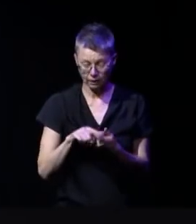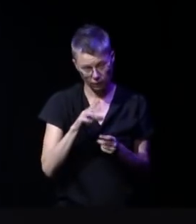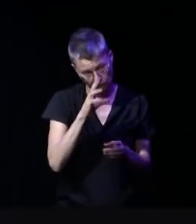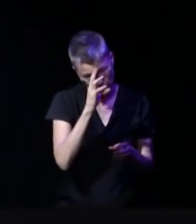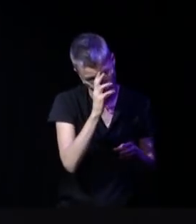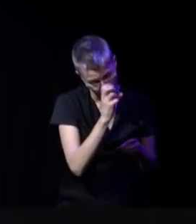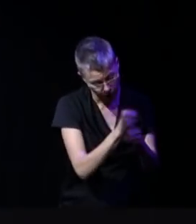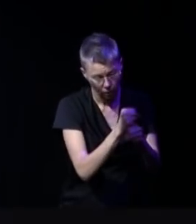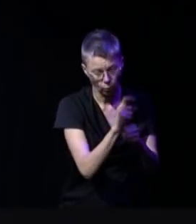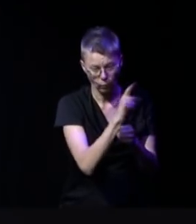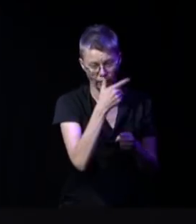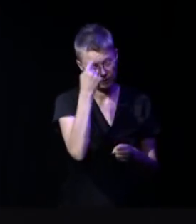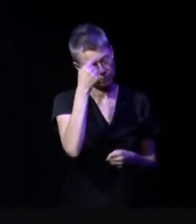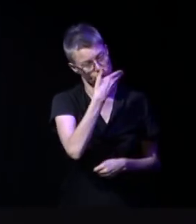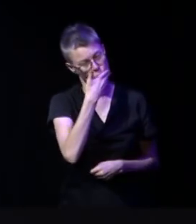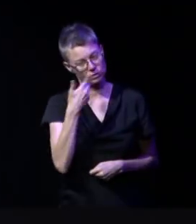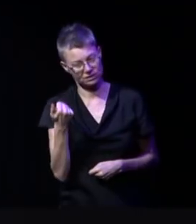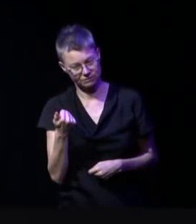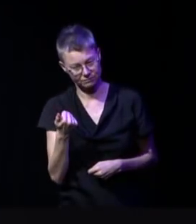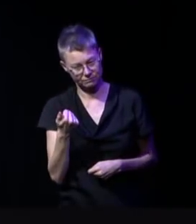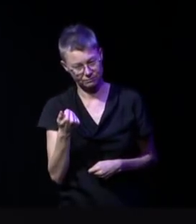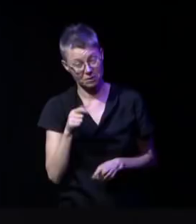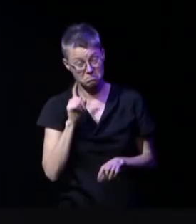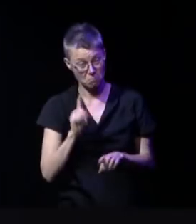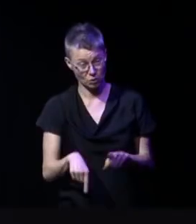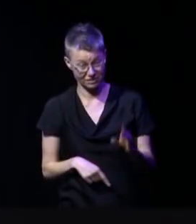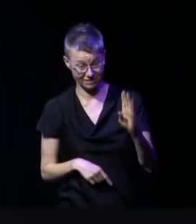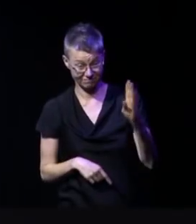to their standards more often than not.